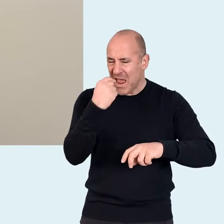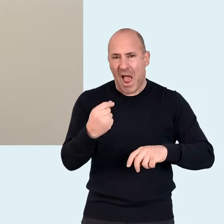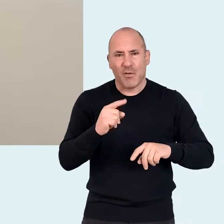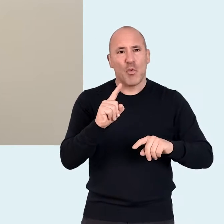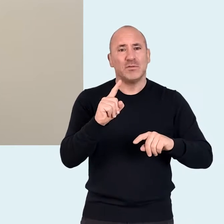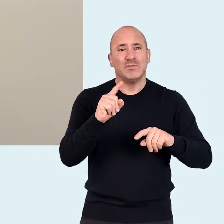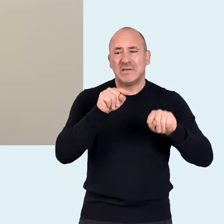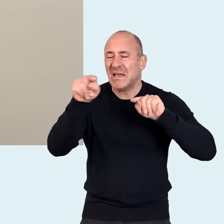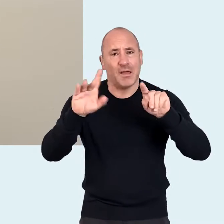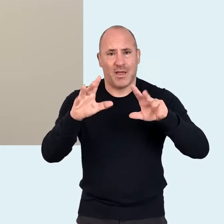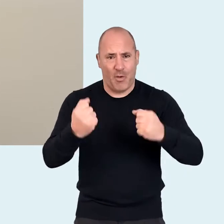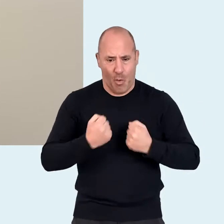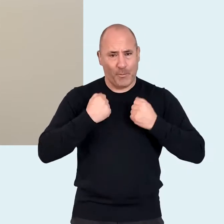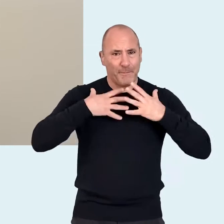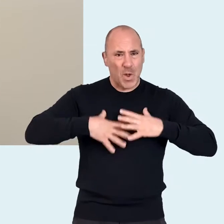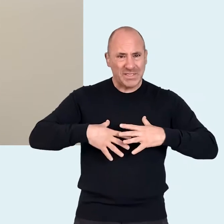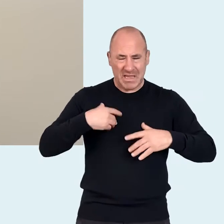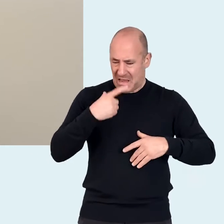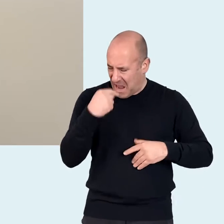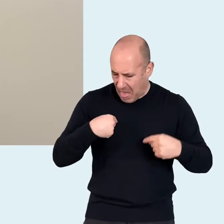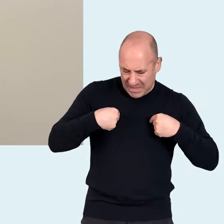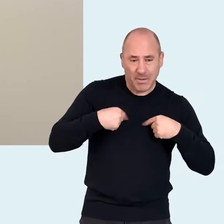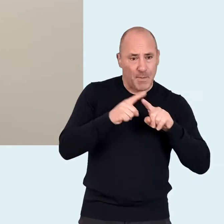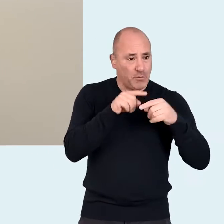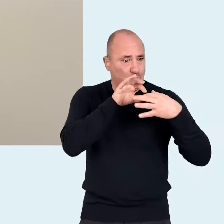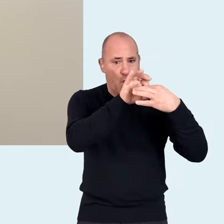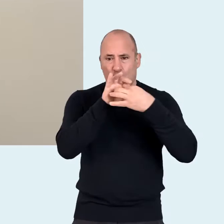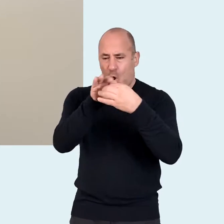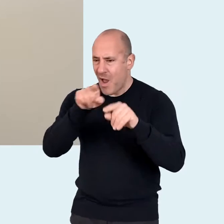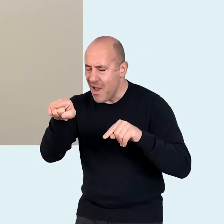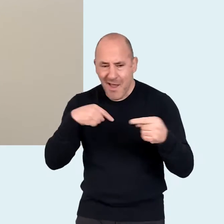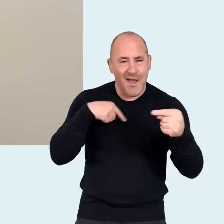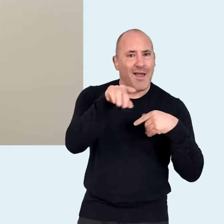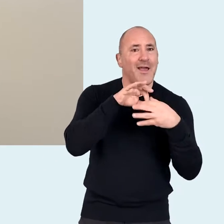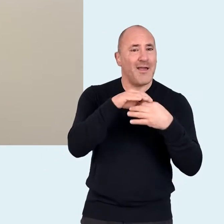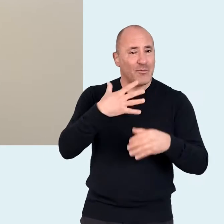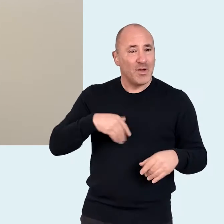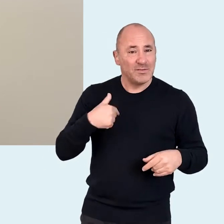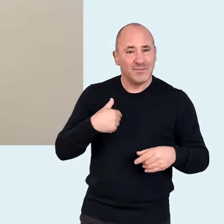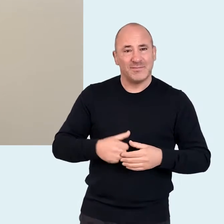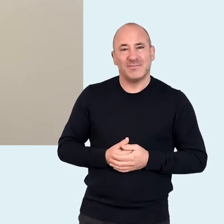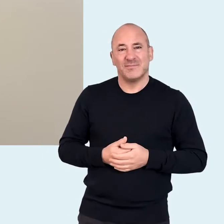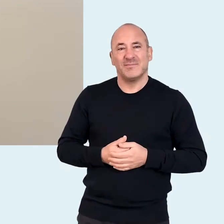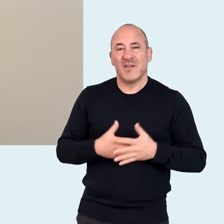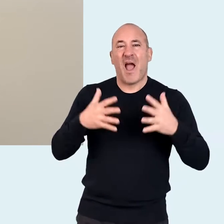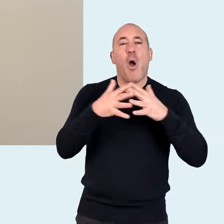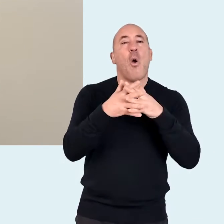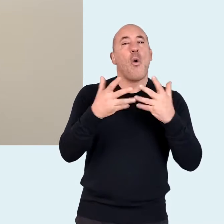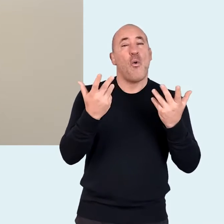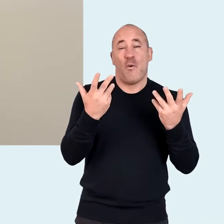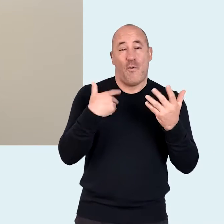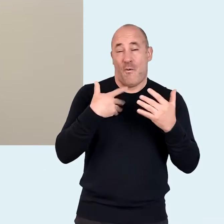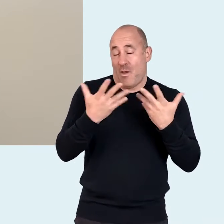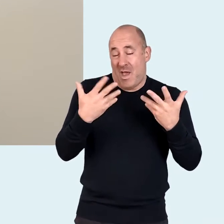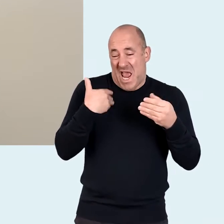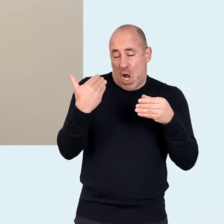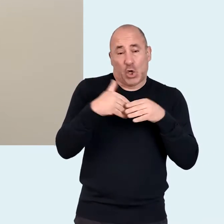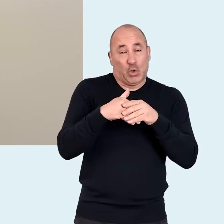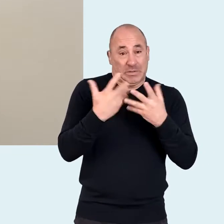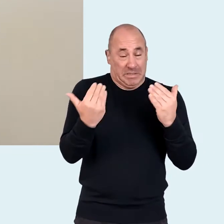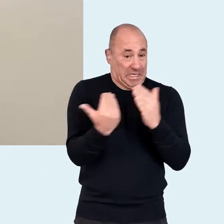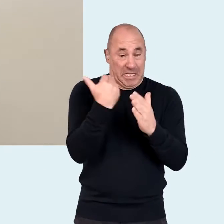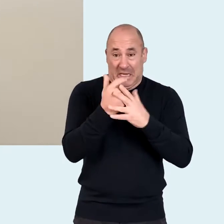to explore what they can do with their own bodies and working with others. I do that